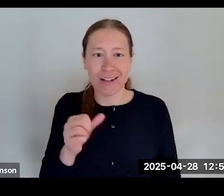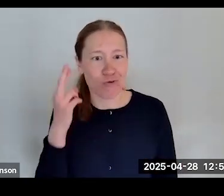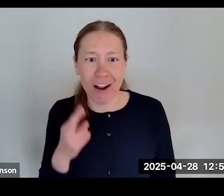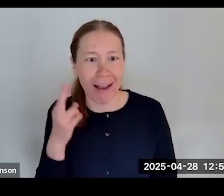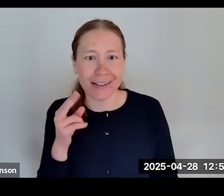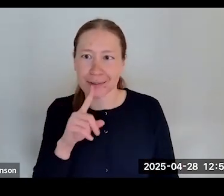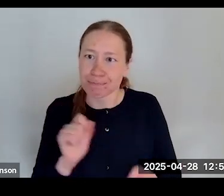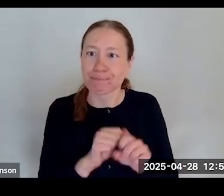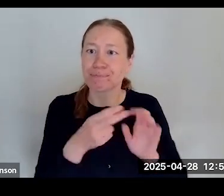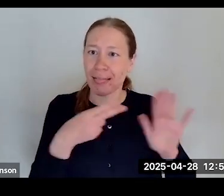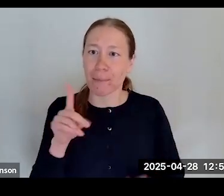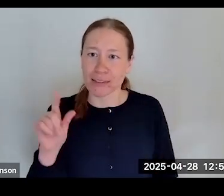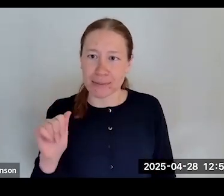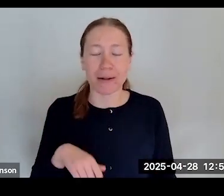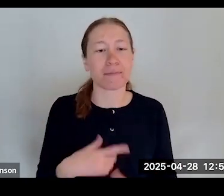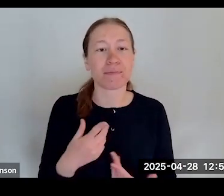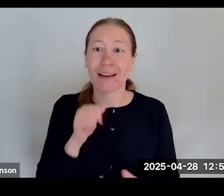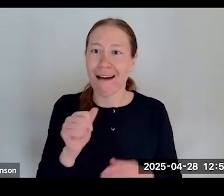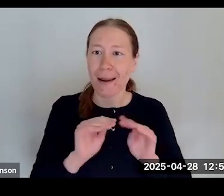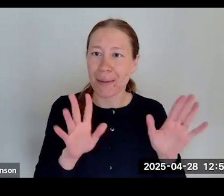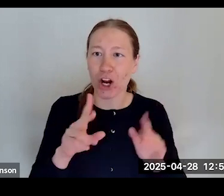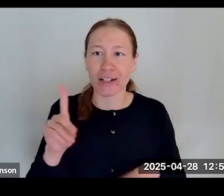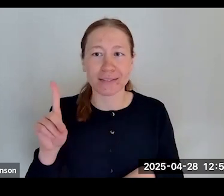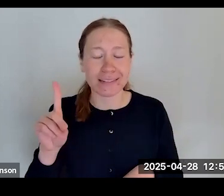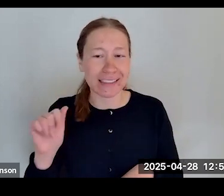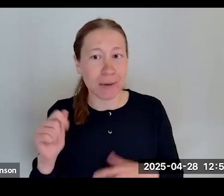So some examples of non-apparent disabilities are ADHD,